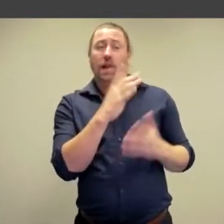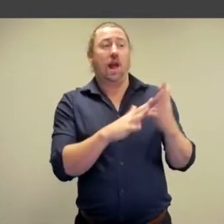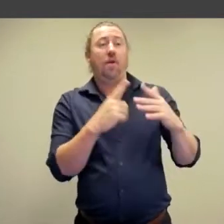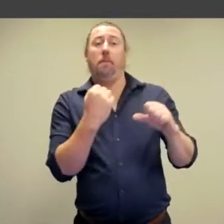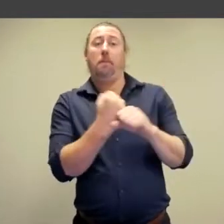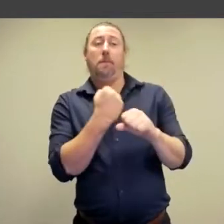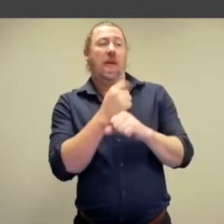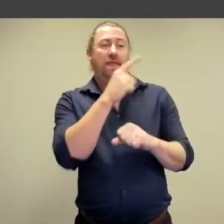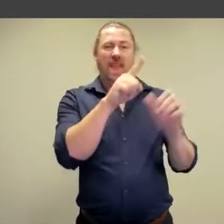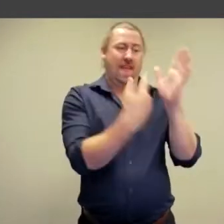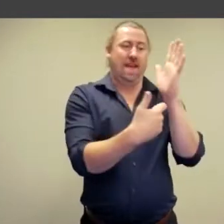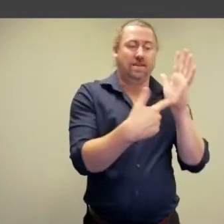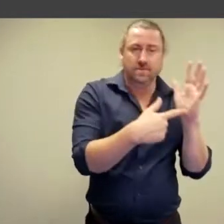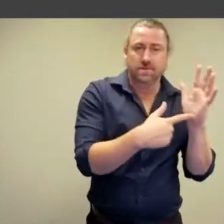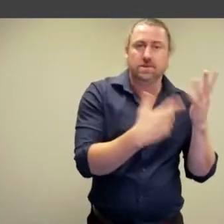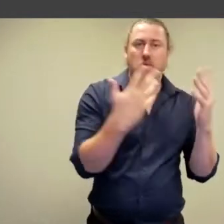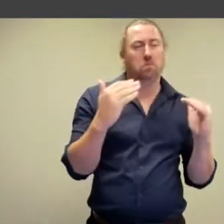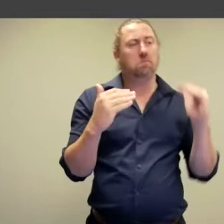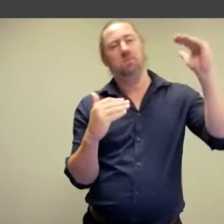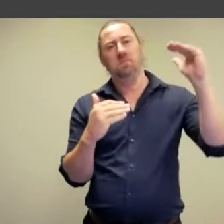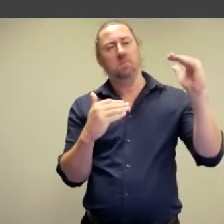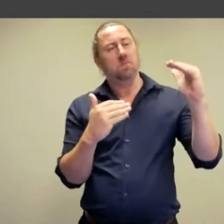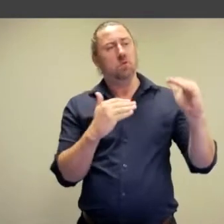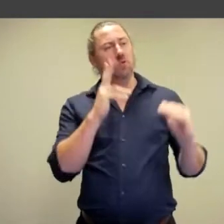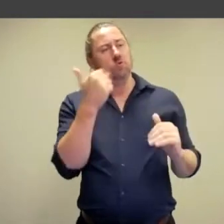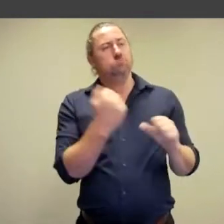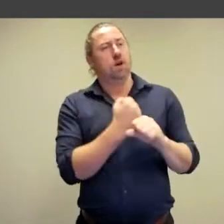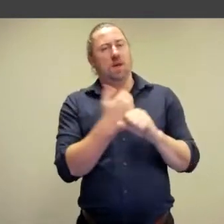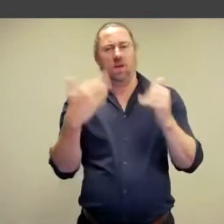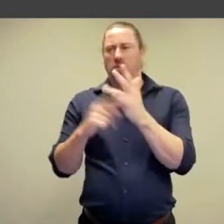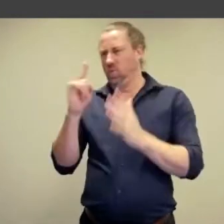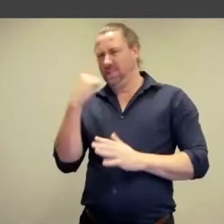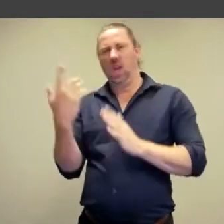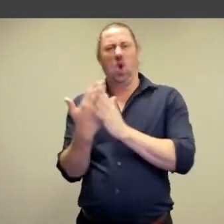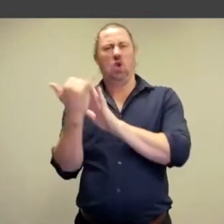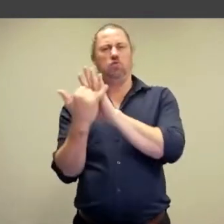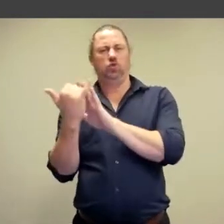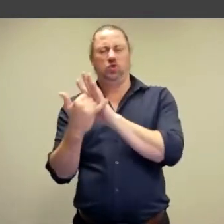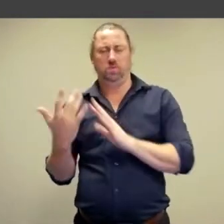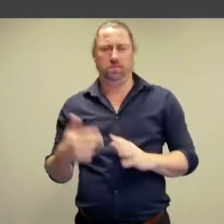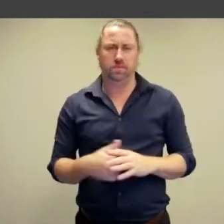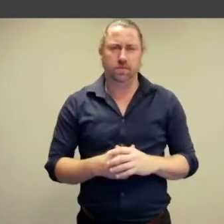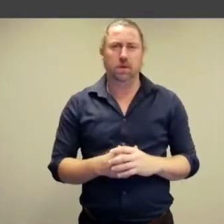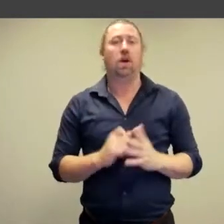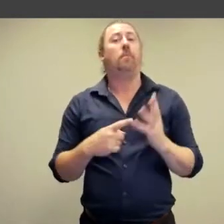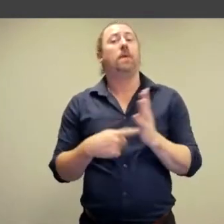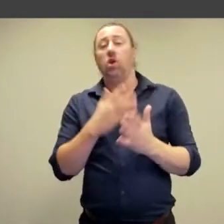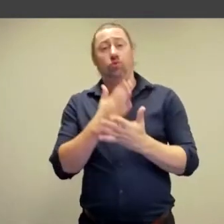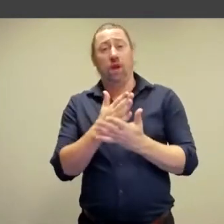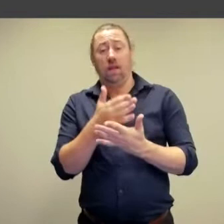work are higher than what we see on YouTube but otherwise all of the kind of